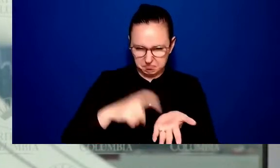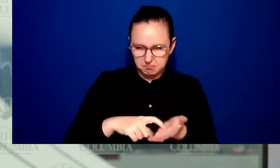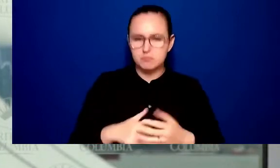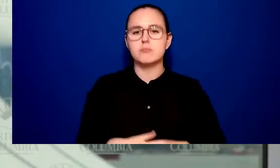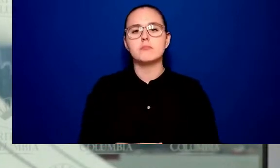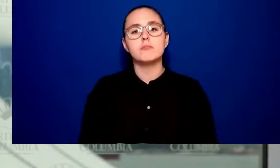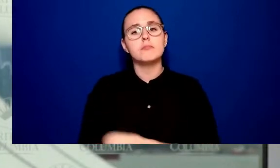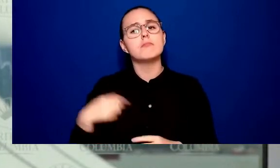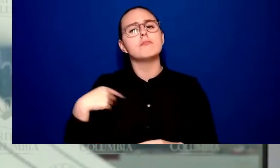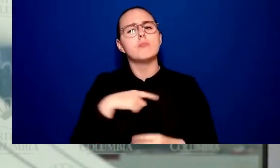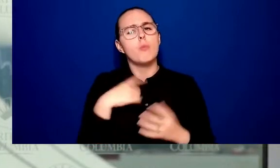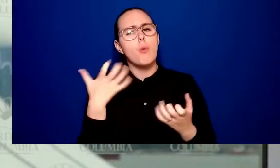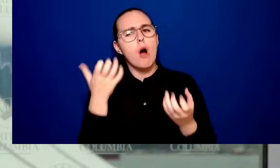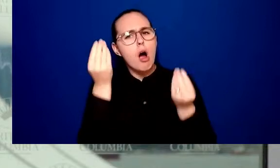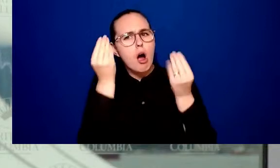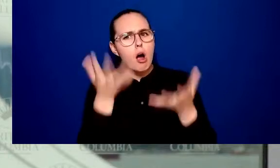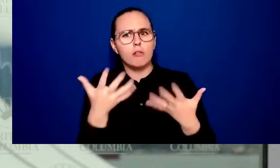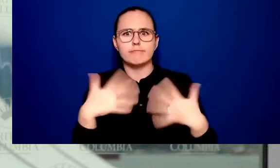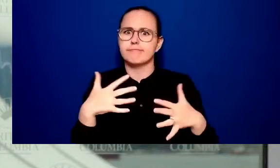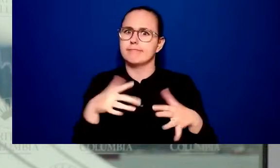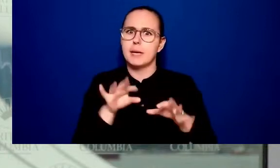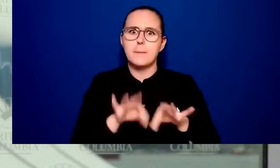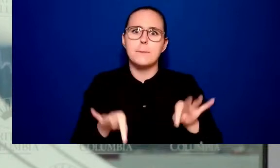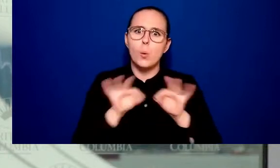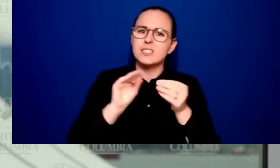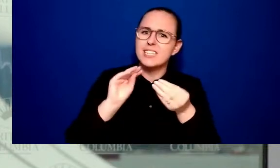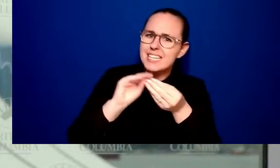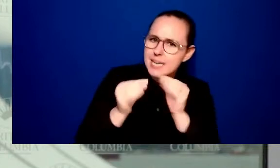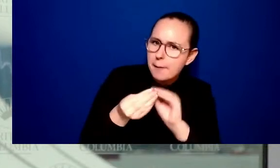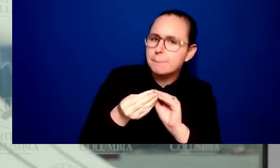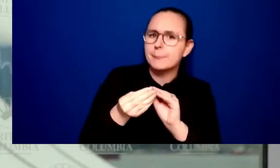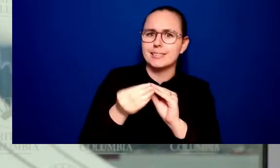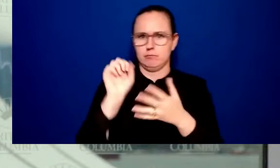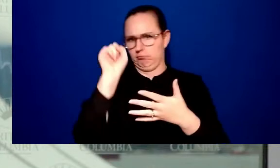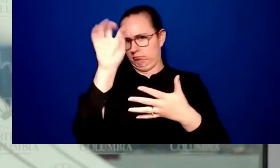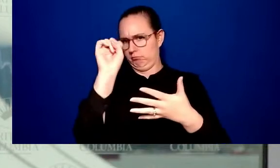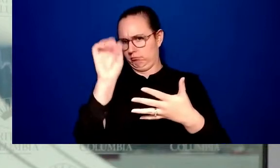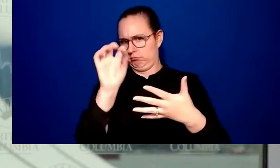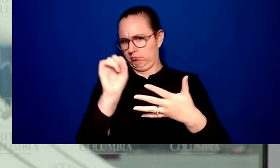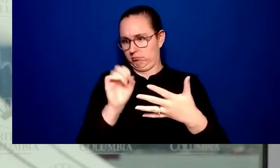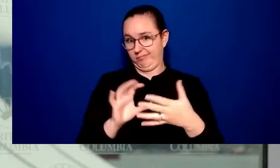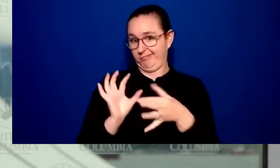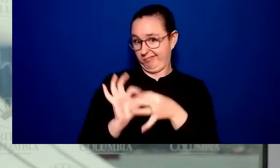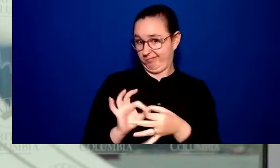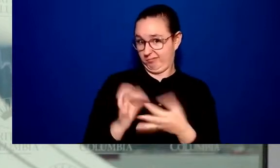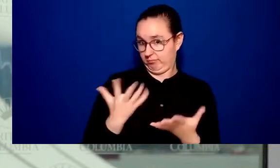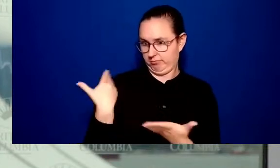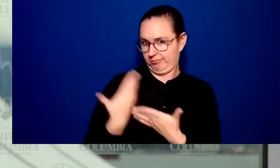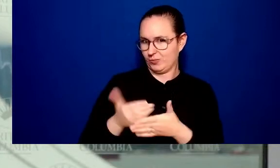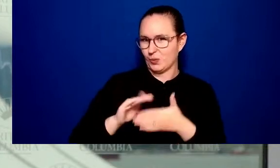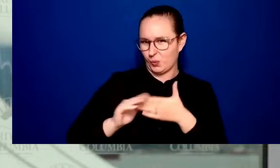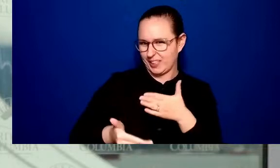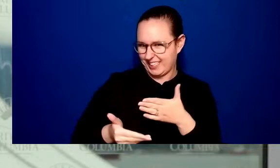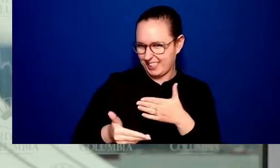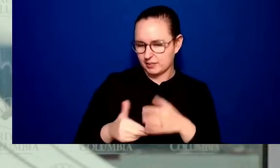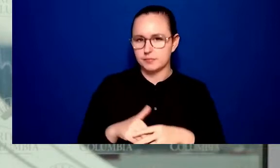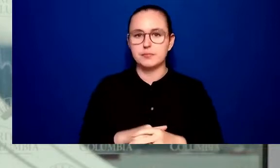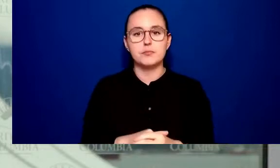will be with you before three o'clock today. And In addition,